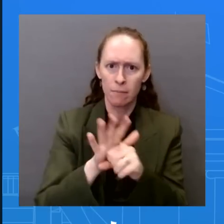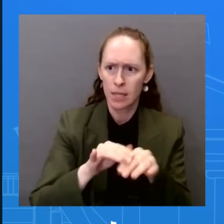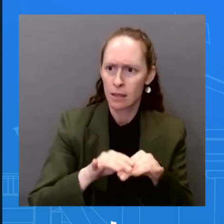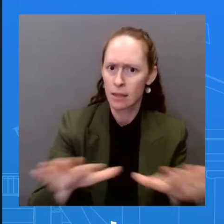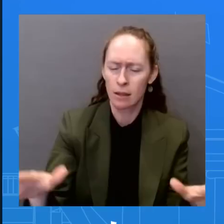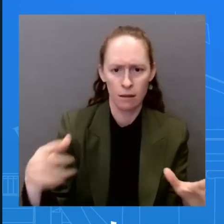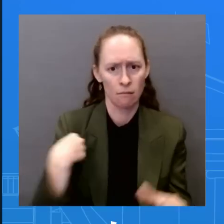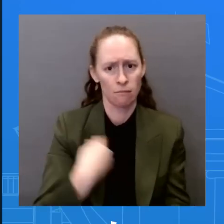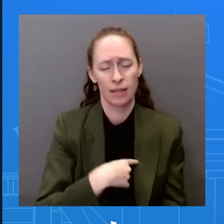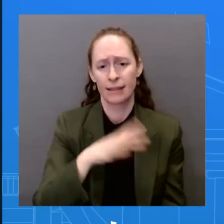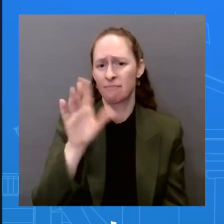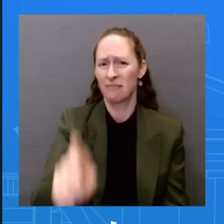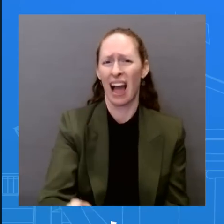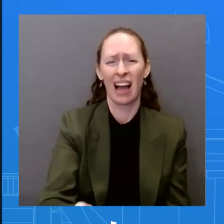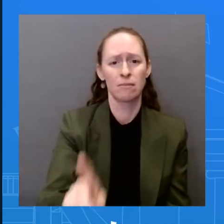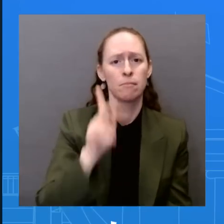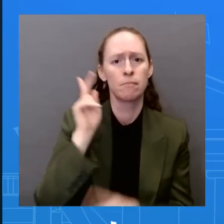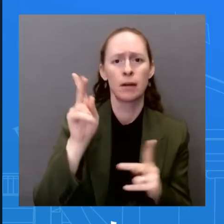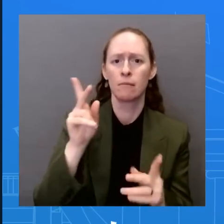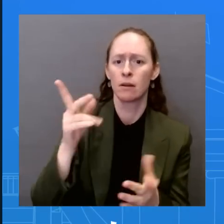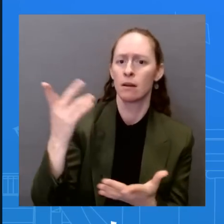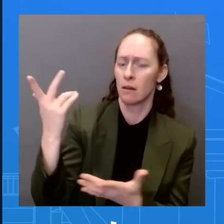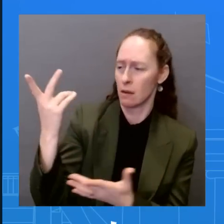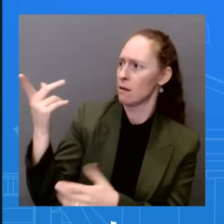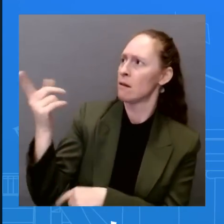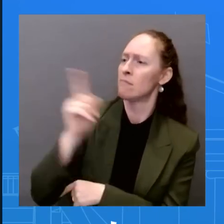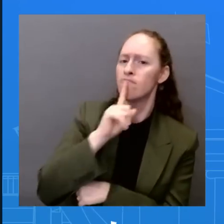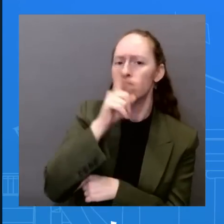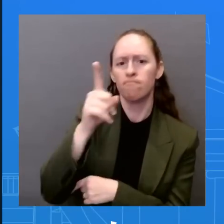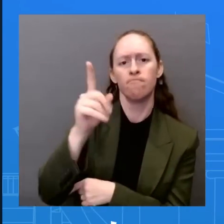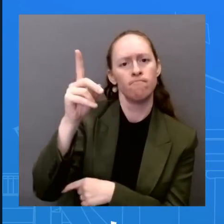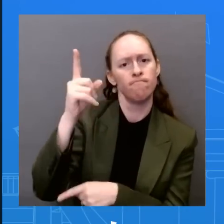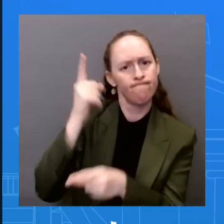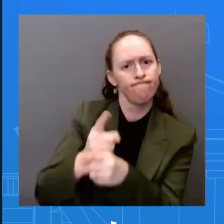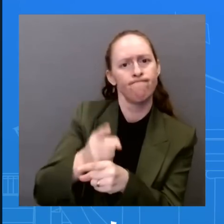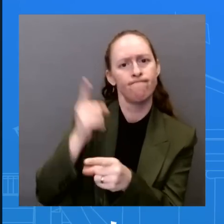And ensuring that any media platforms have access to latest information on a